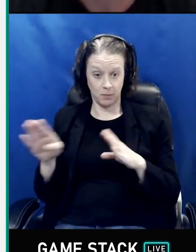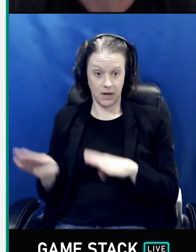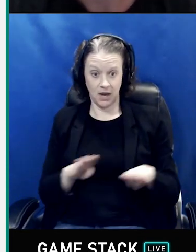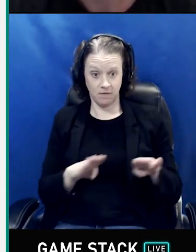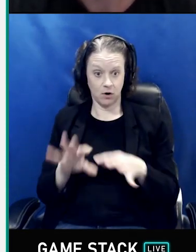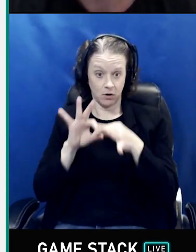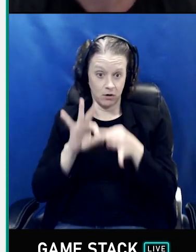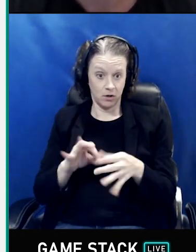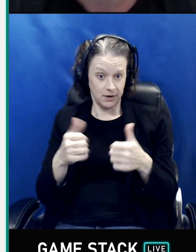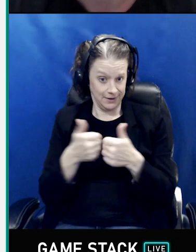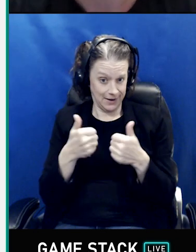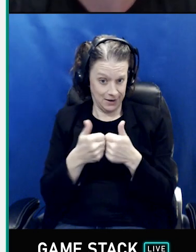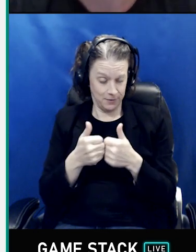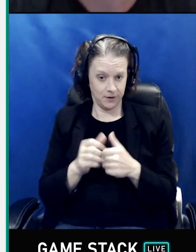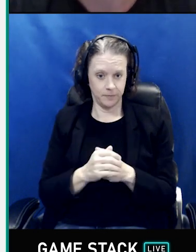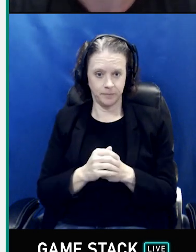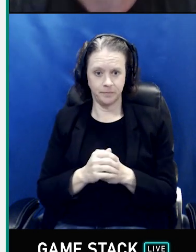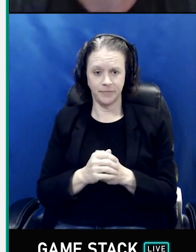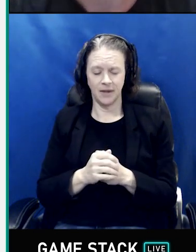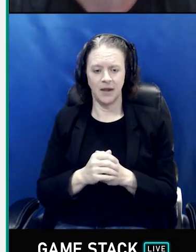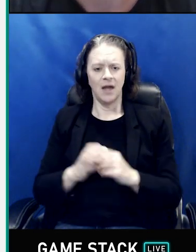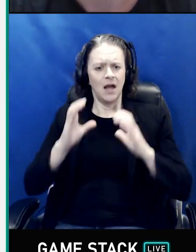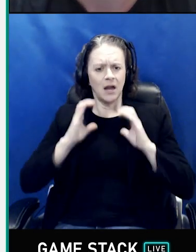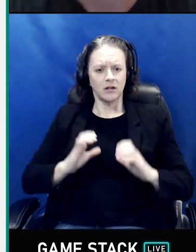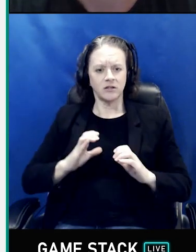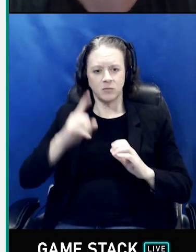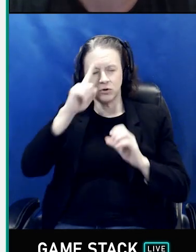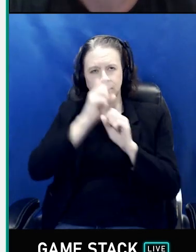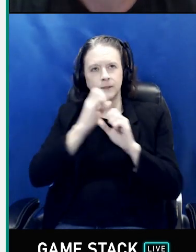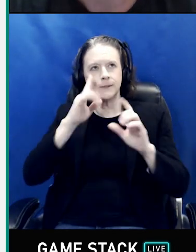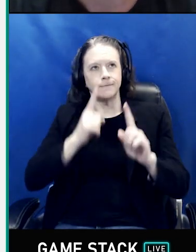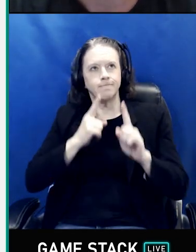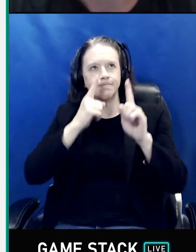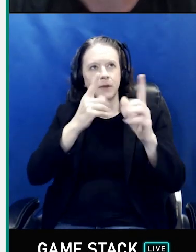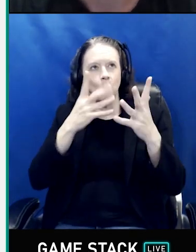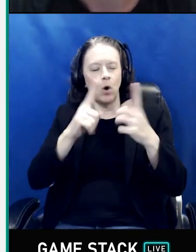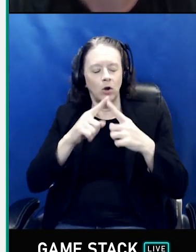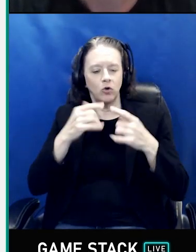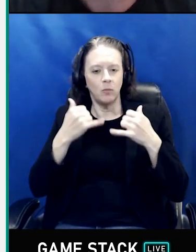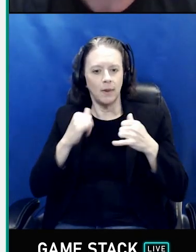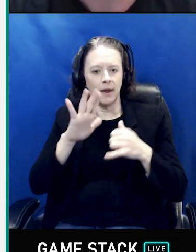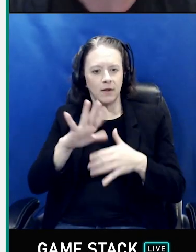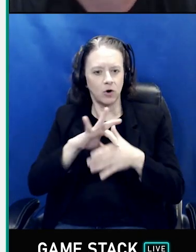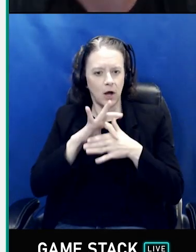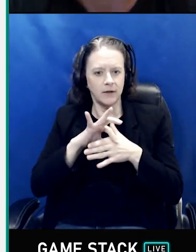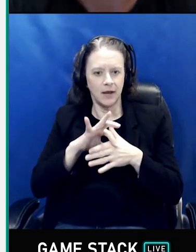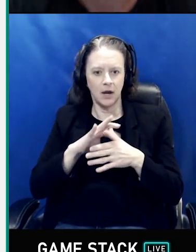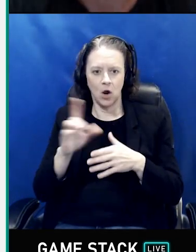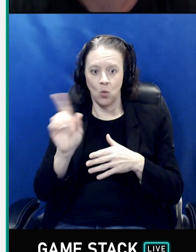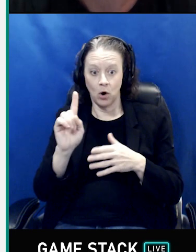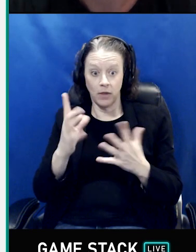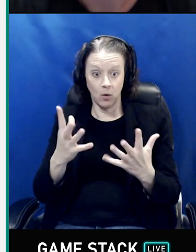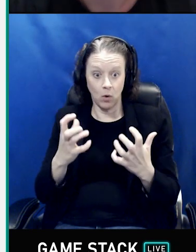The customer is dreaming of playing the content they want, when they want, on the device they want. And cloud